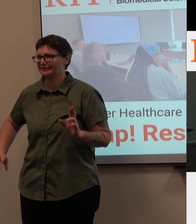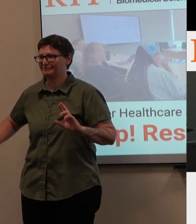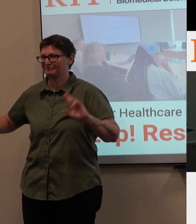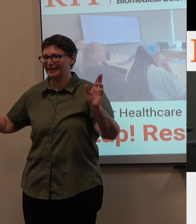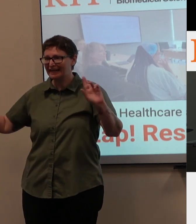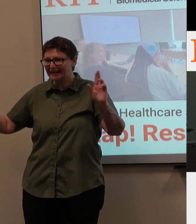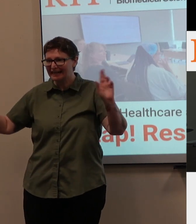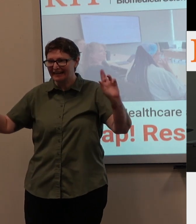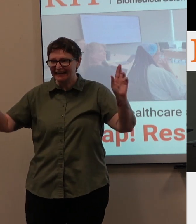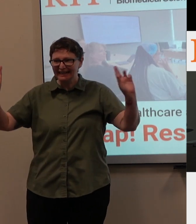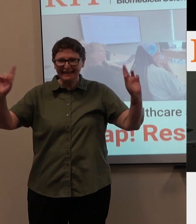Are you ready?